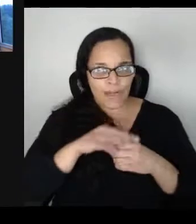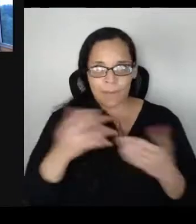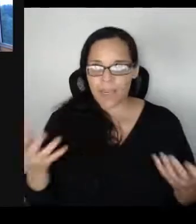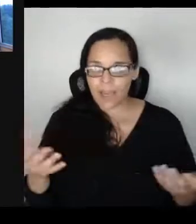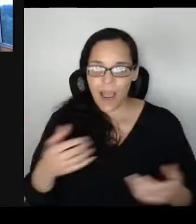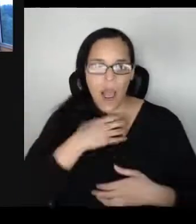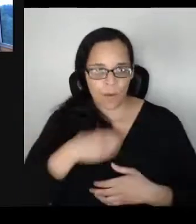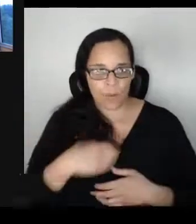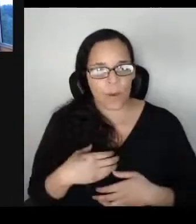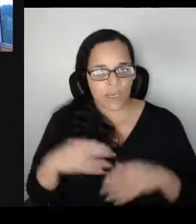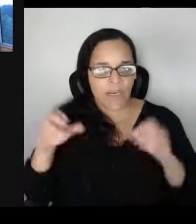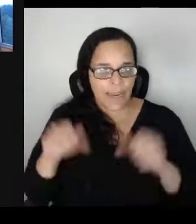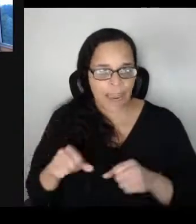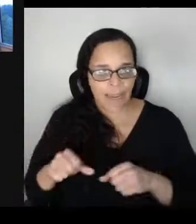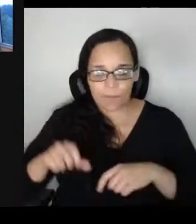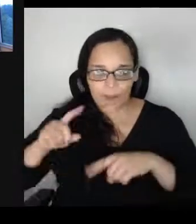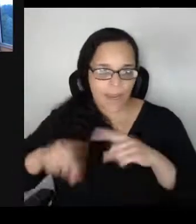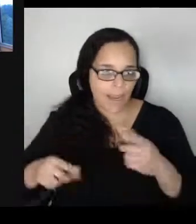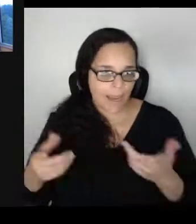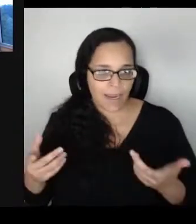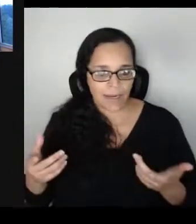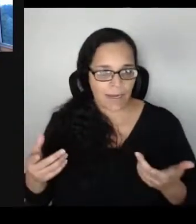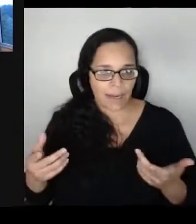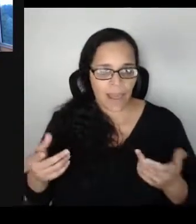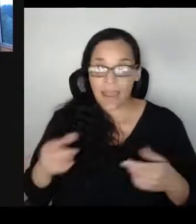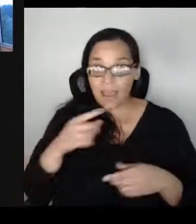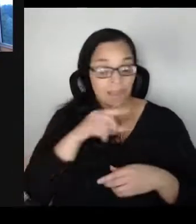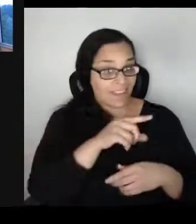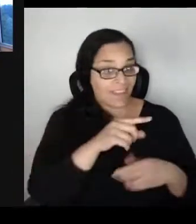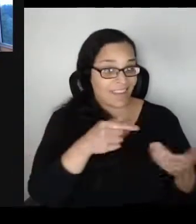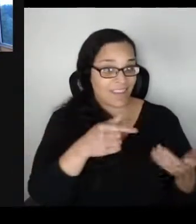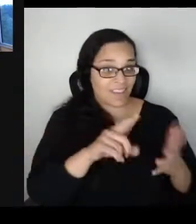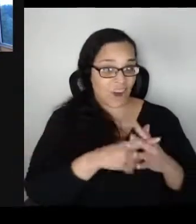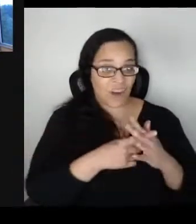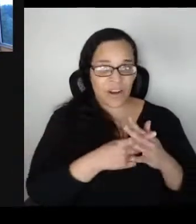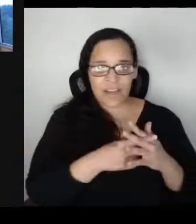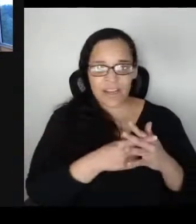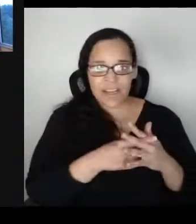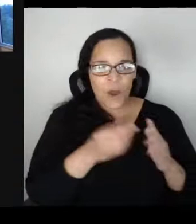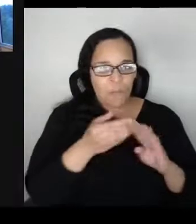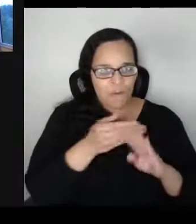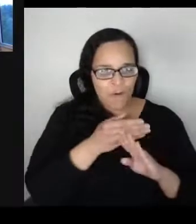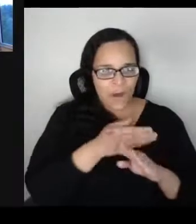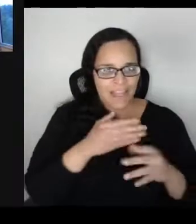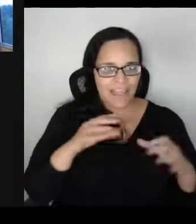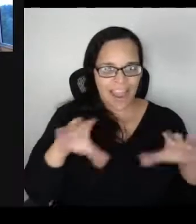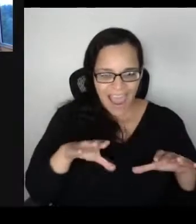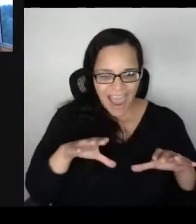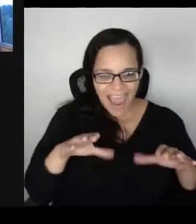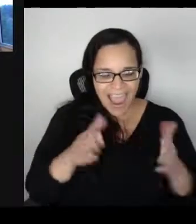And then they start to, you know. So before they even ask more information about how they can make that possible for you,